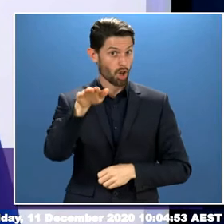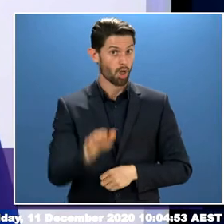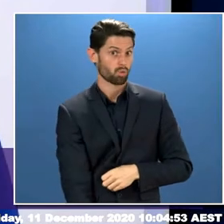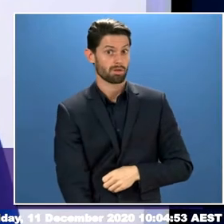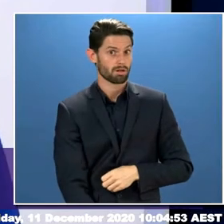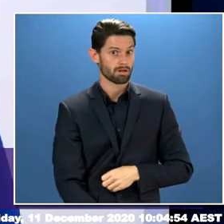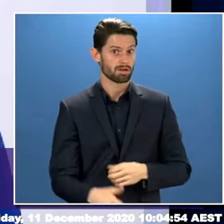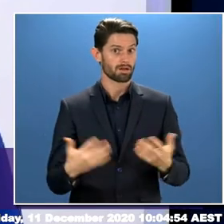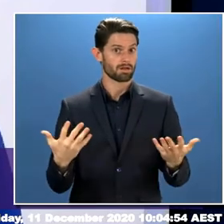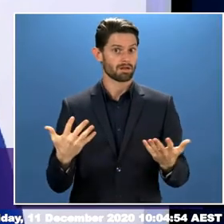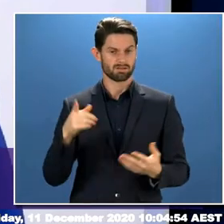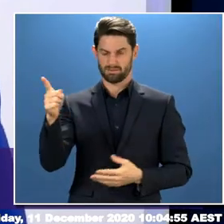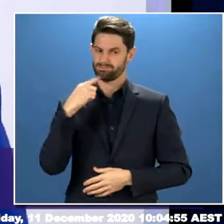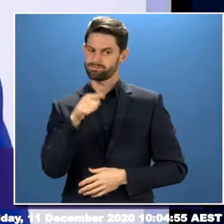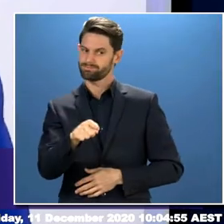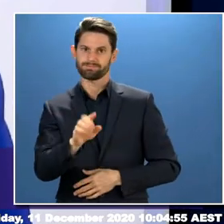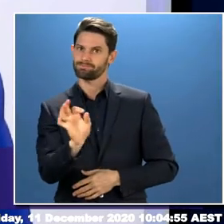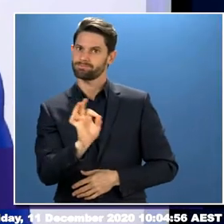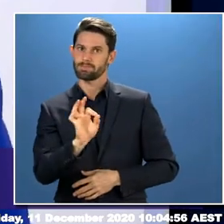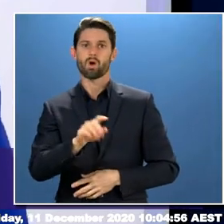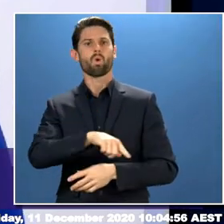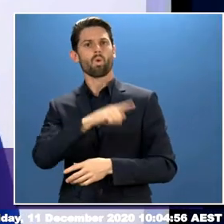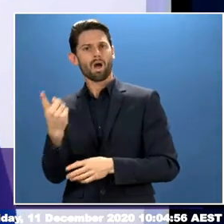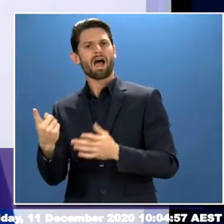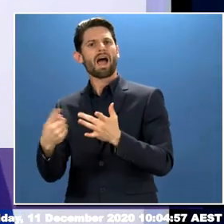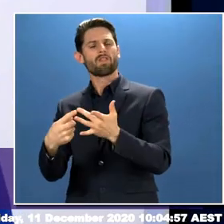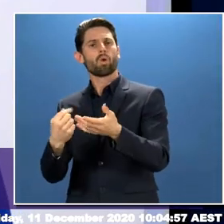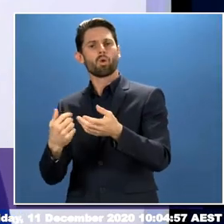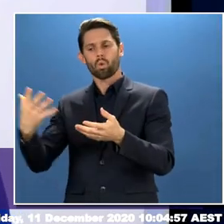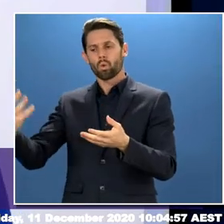supported wage assessment mechanisms to ensure that people were not able to